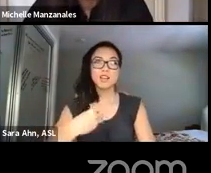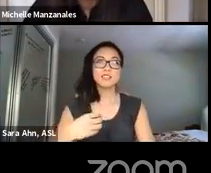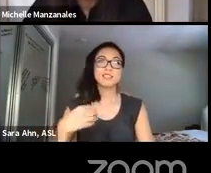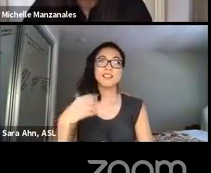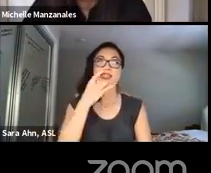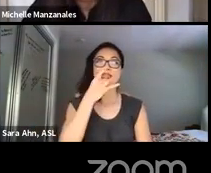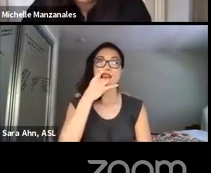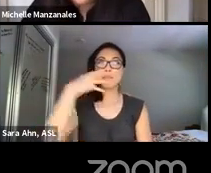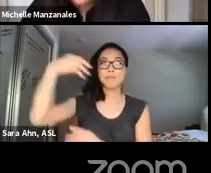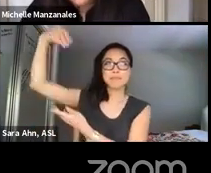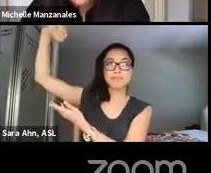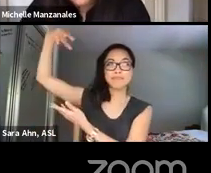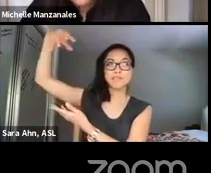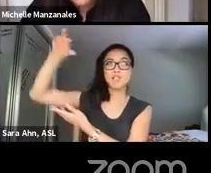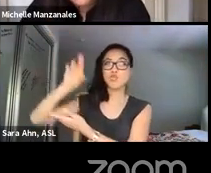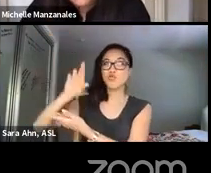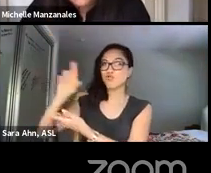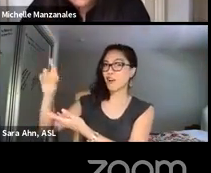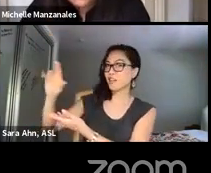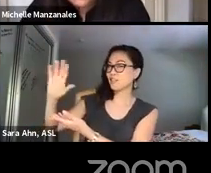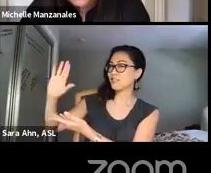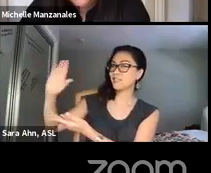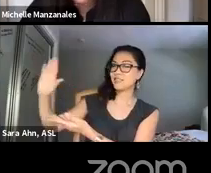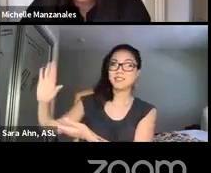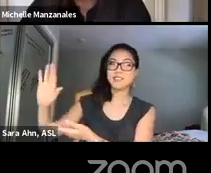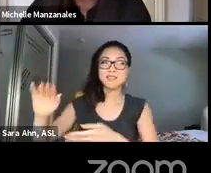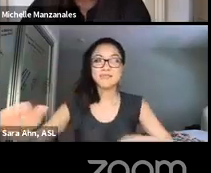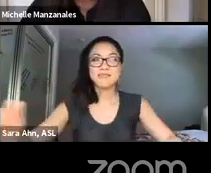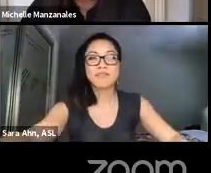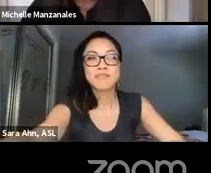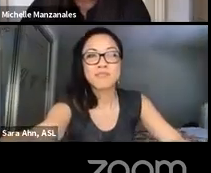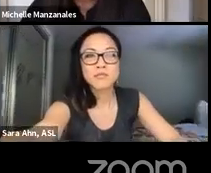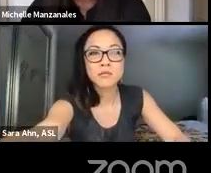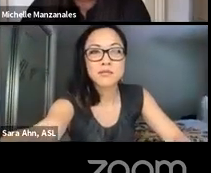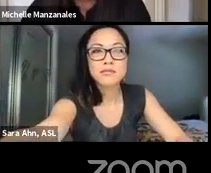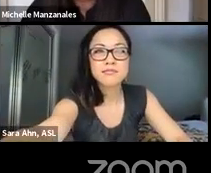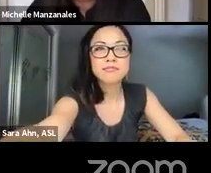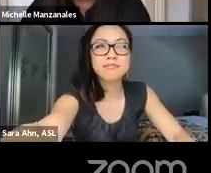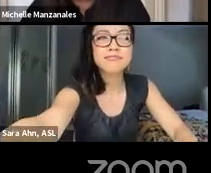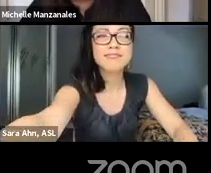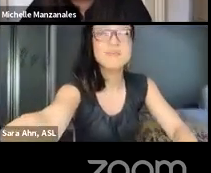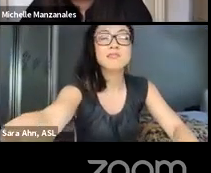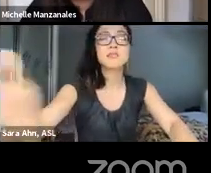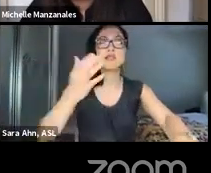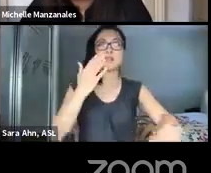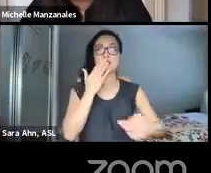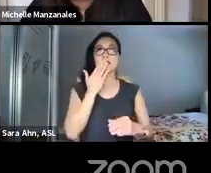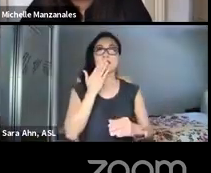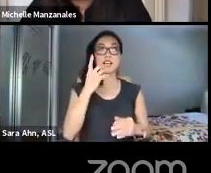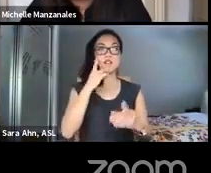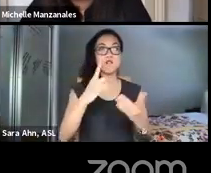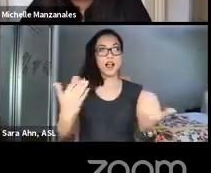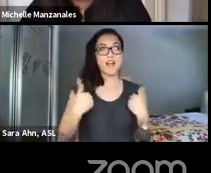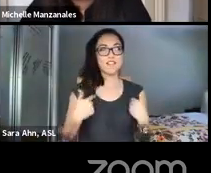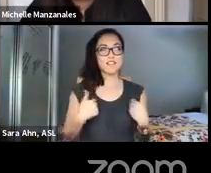for the past 10 years. I worked in over 50 schools predominantly with students with